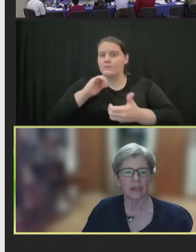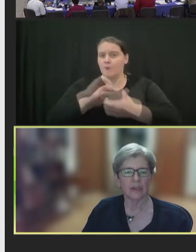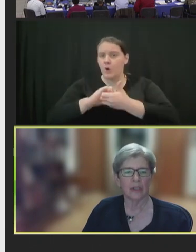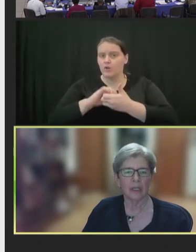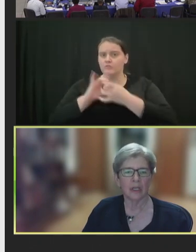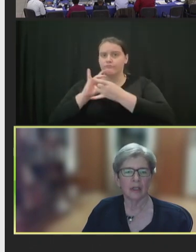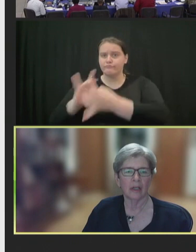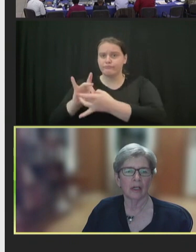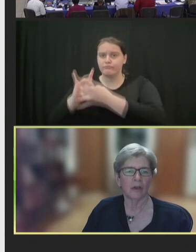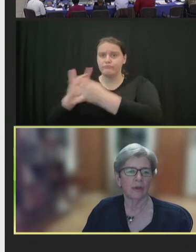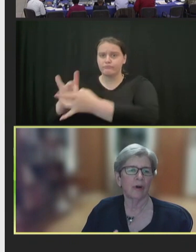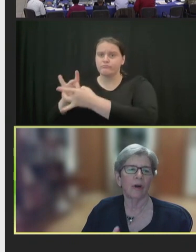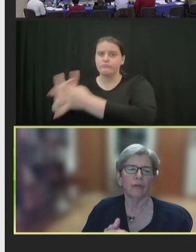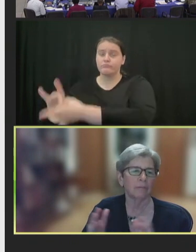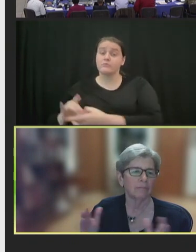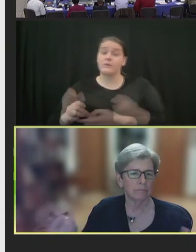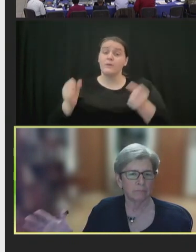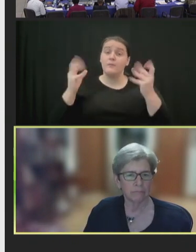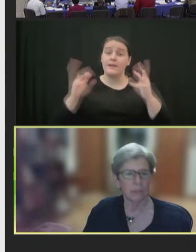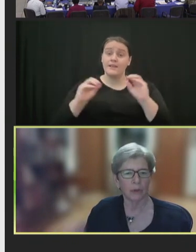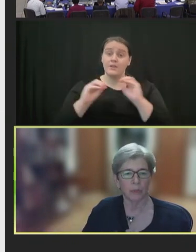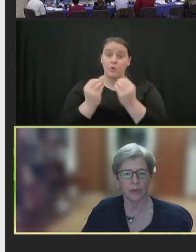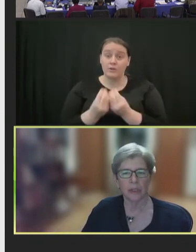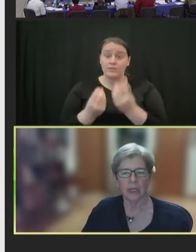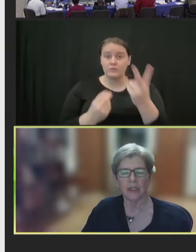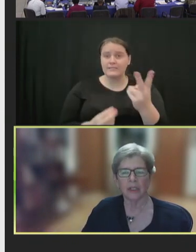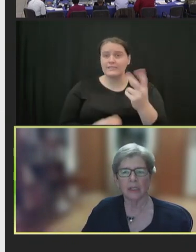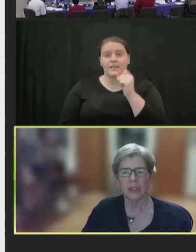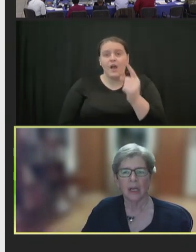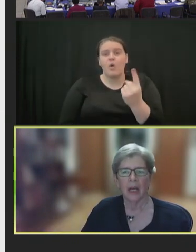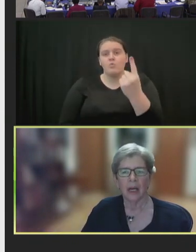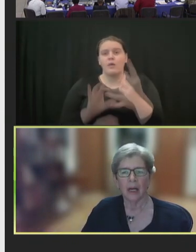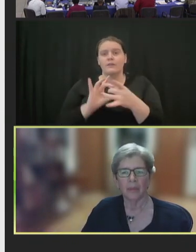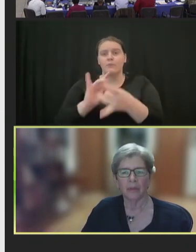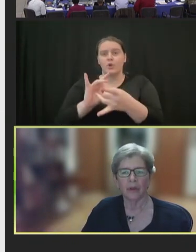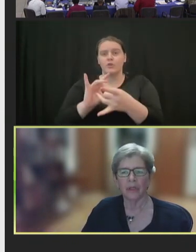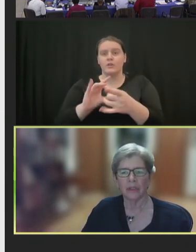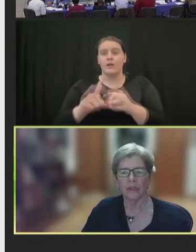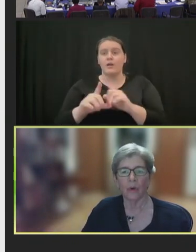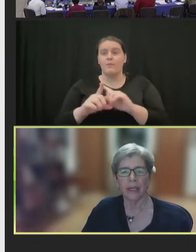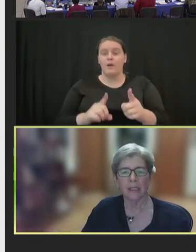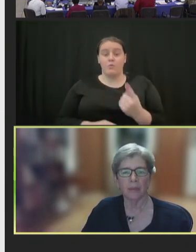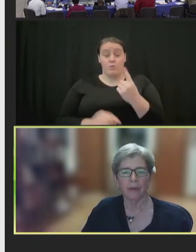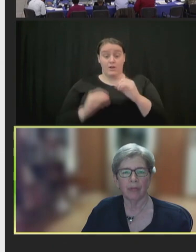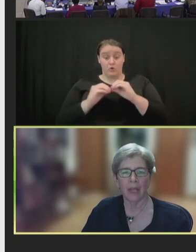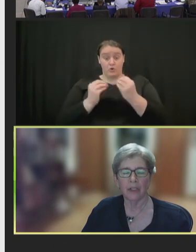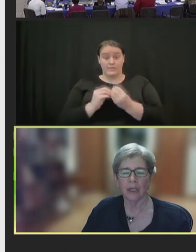you see here are involved in multiple stages. So, this is a great simplification,